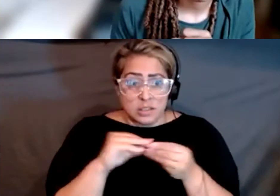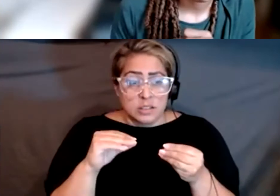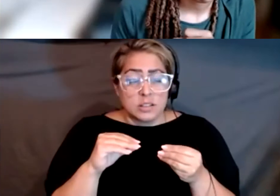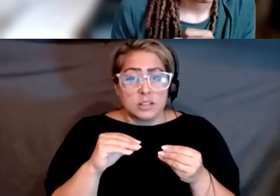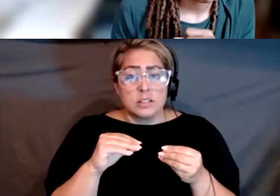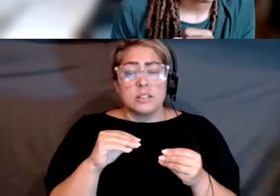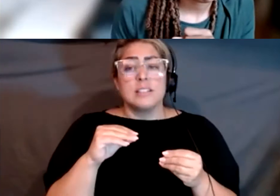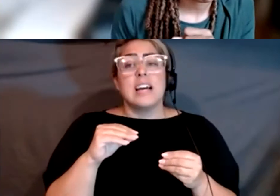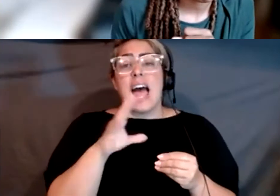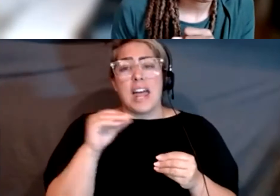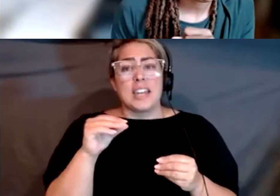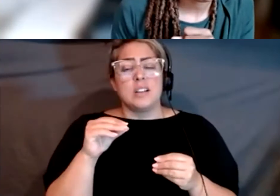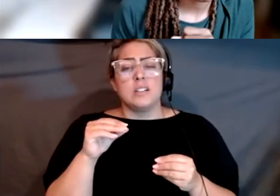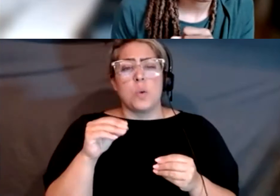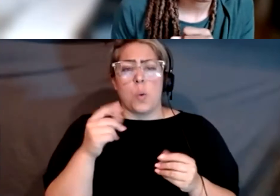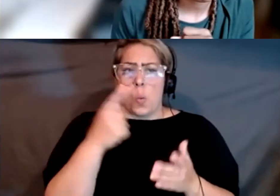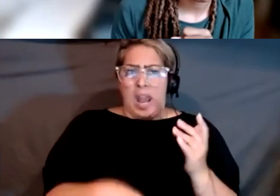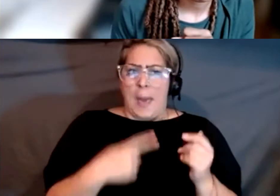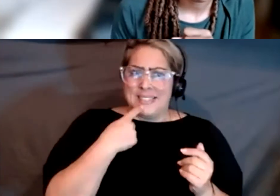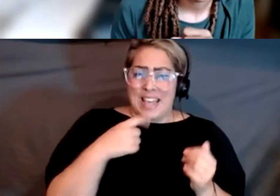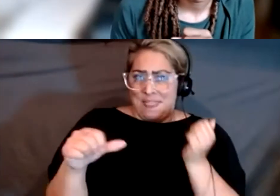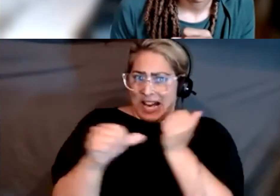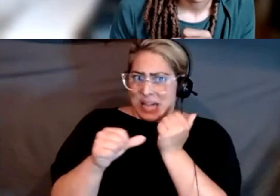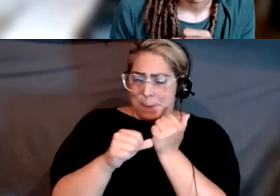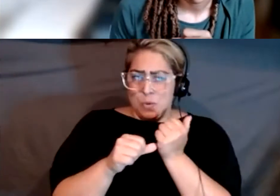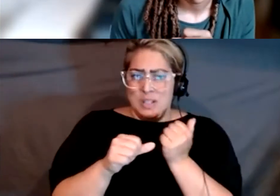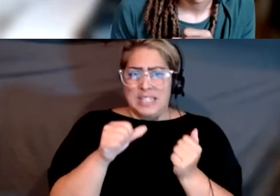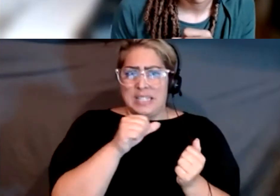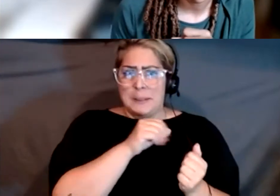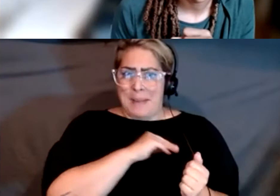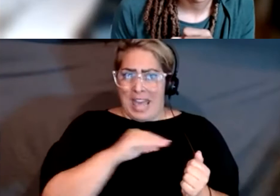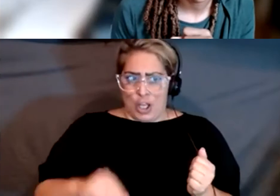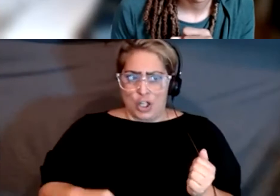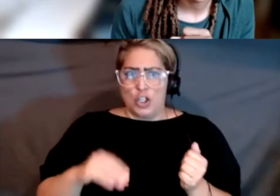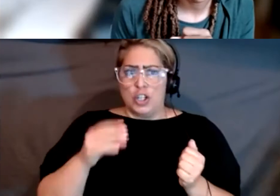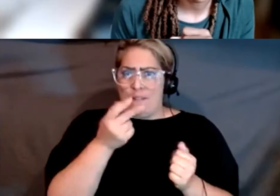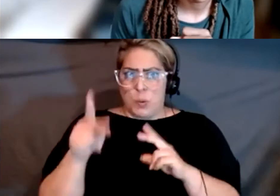said in a few meetings -- there is the period of